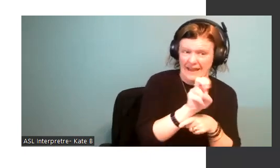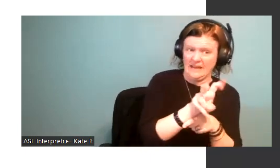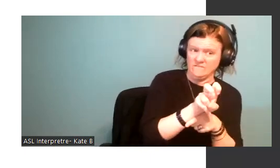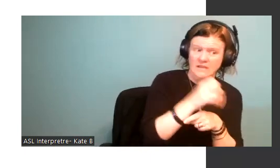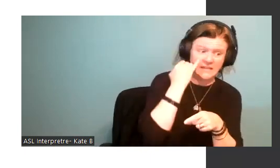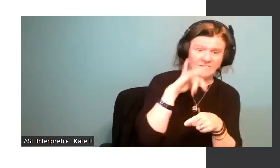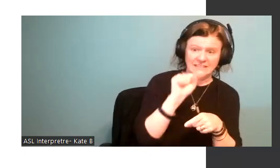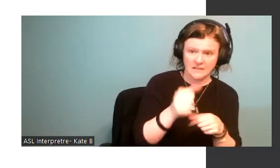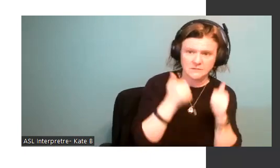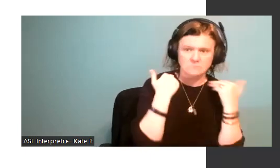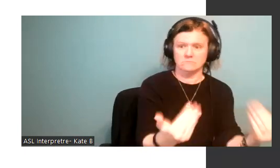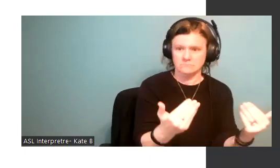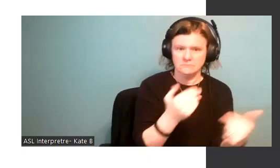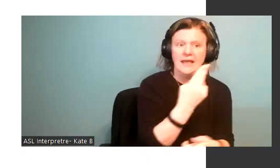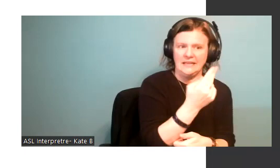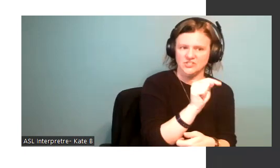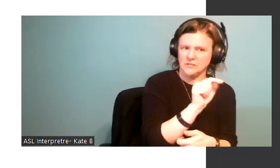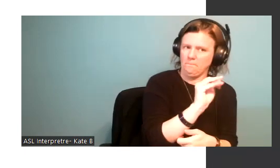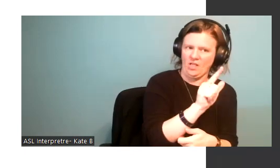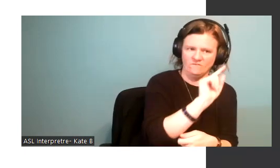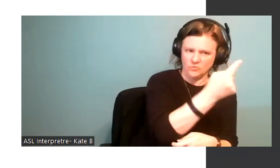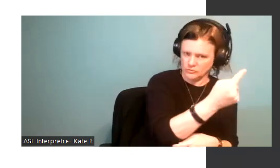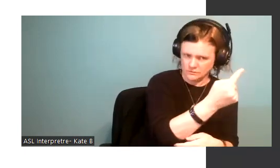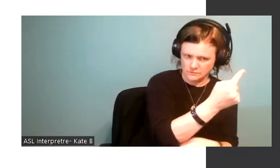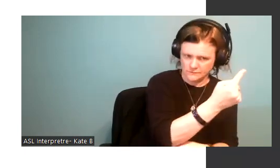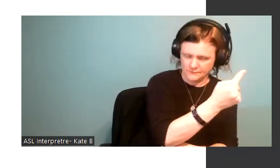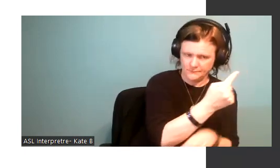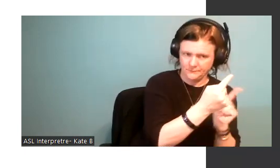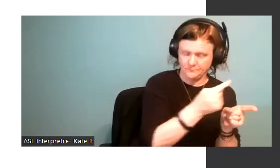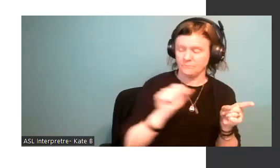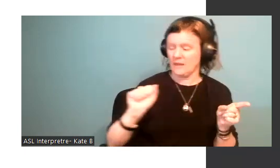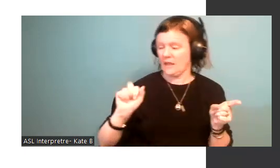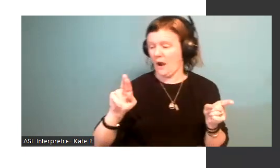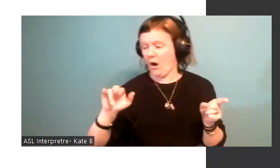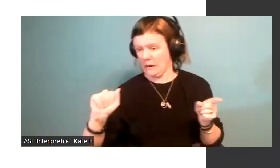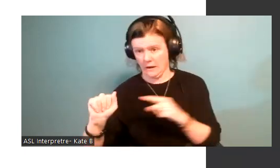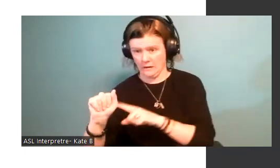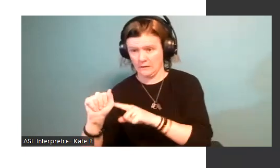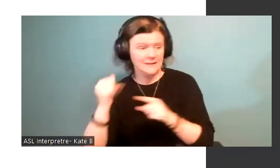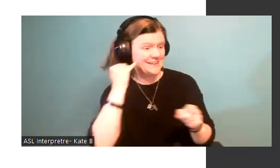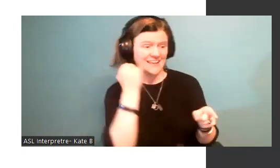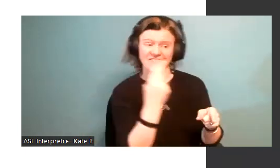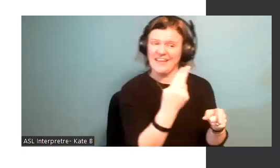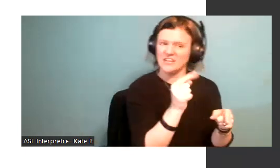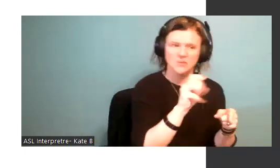HTML almost or HTML control or whatever that can